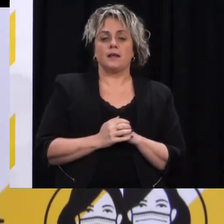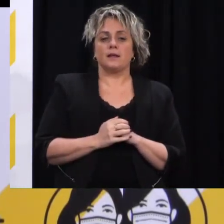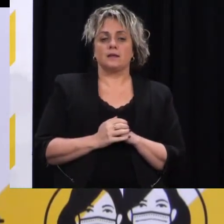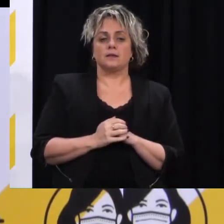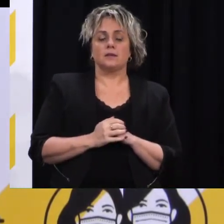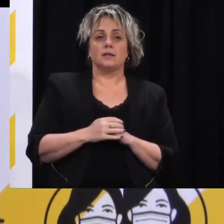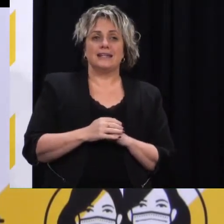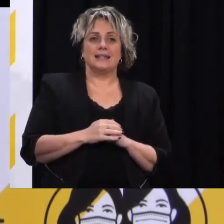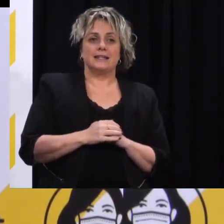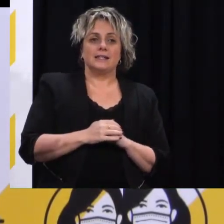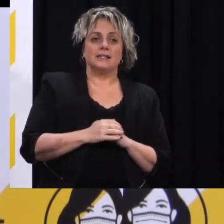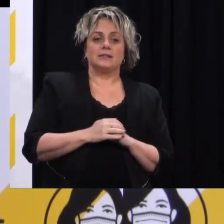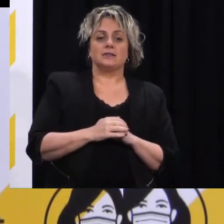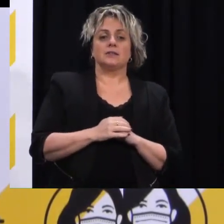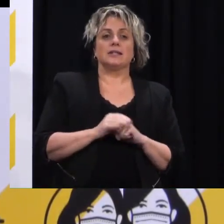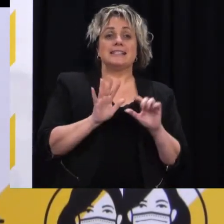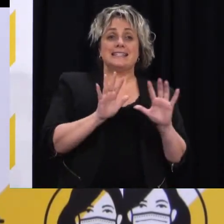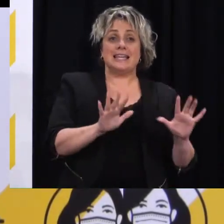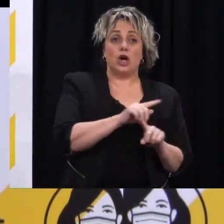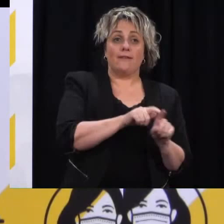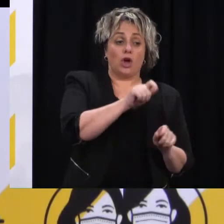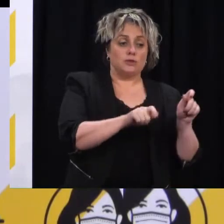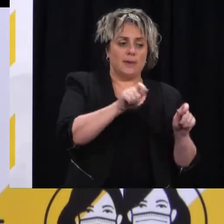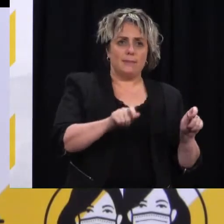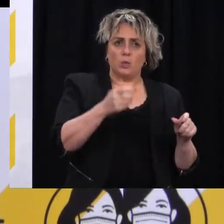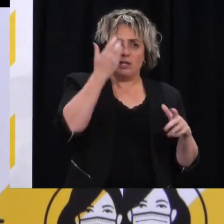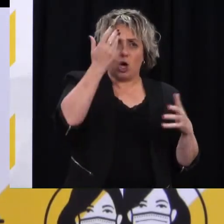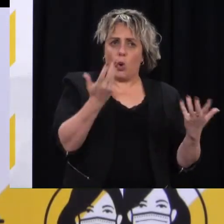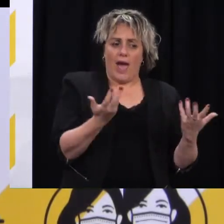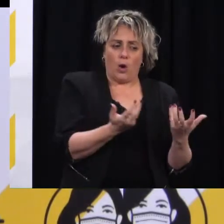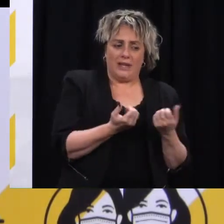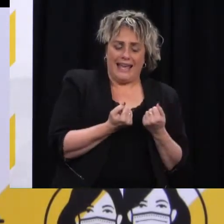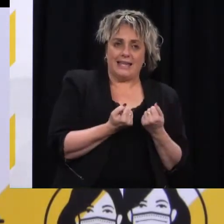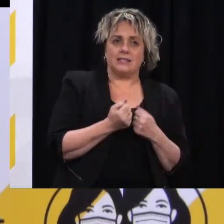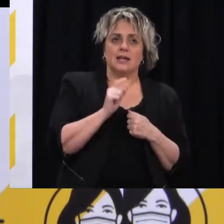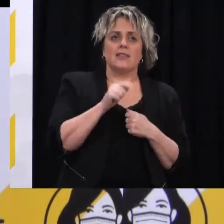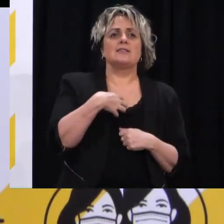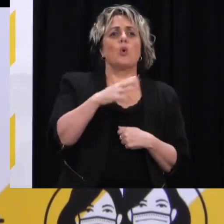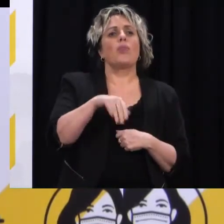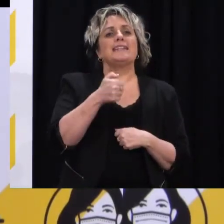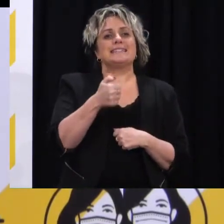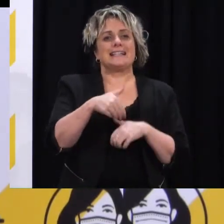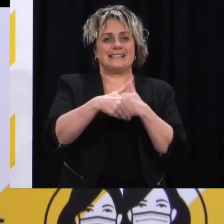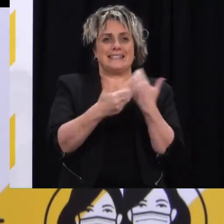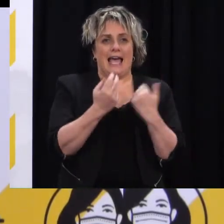colleagues in Auckland are reporting about concerning about case springing up. >>